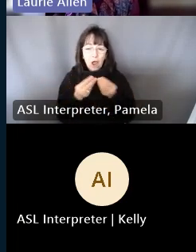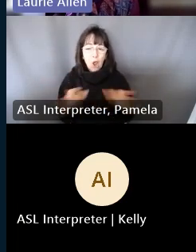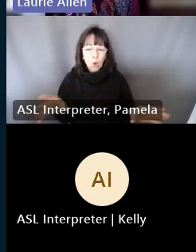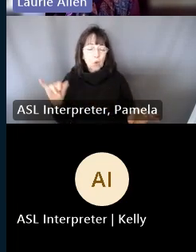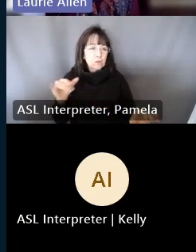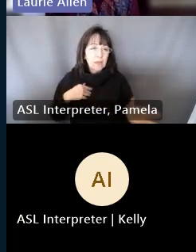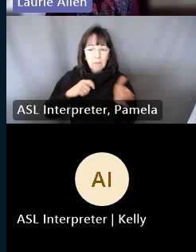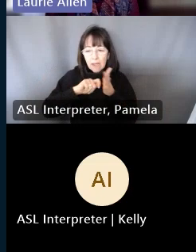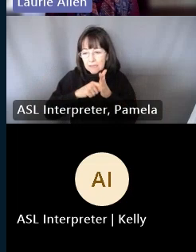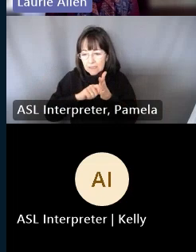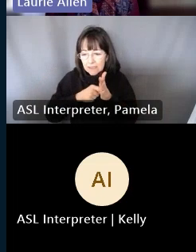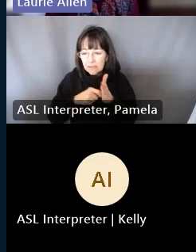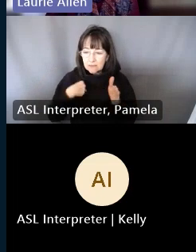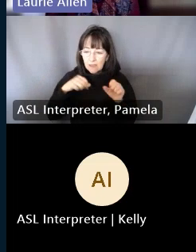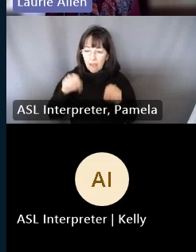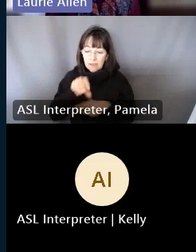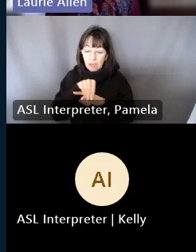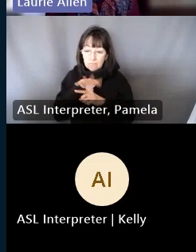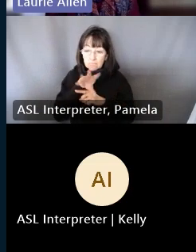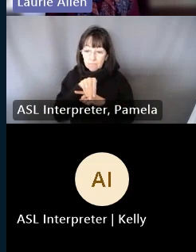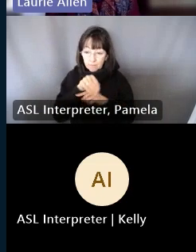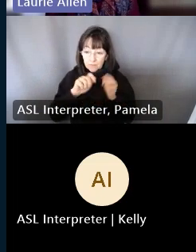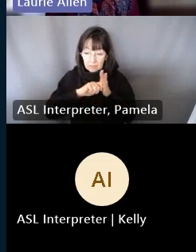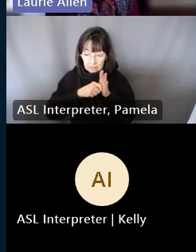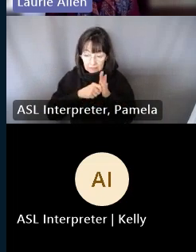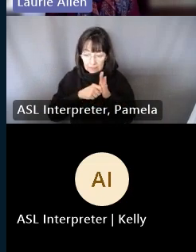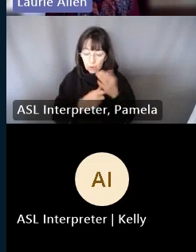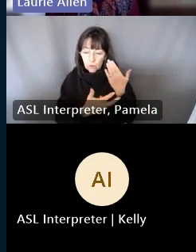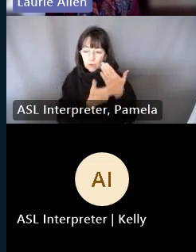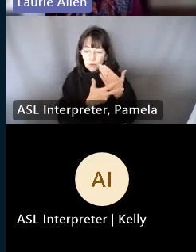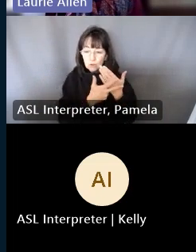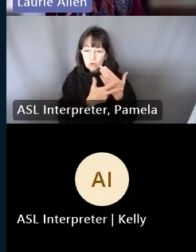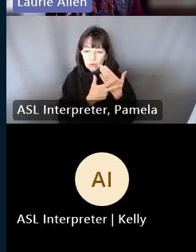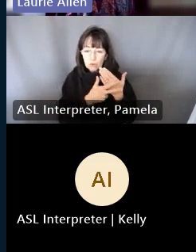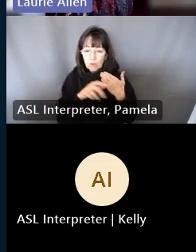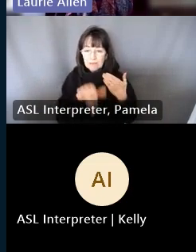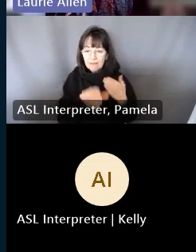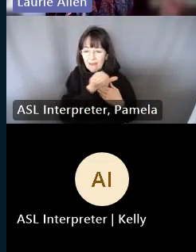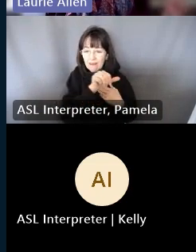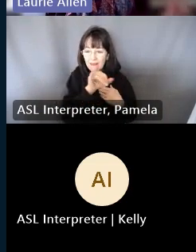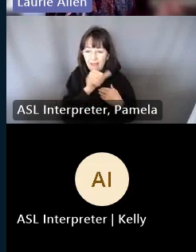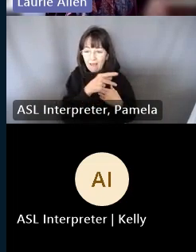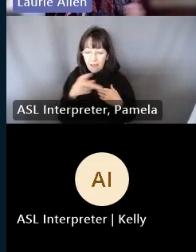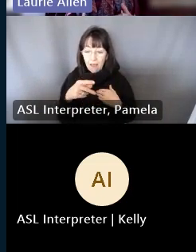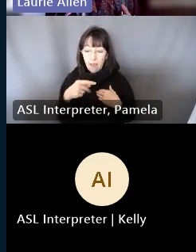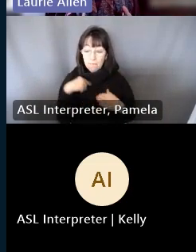I can take a picture of those keys, store it in the Seeing Eye app, and when I turn on the app, I can scan the room.